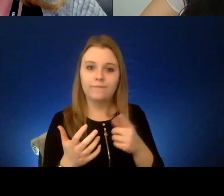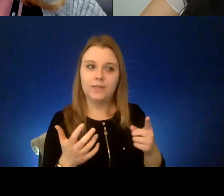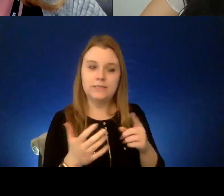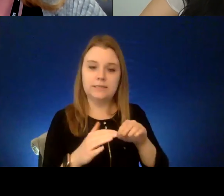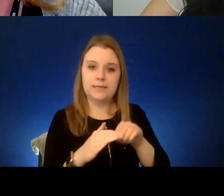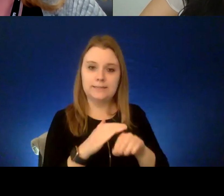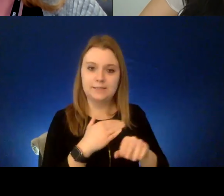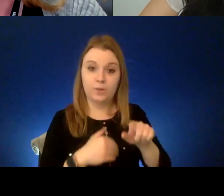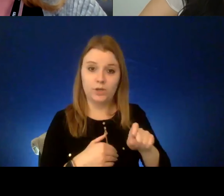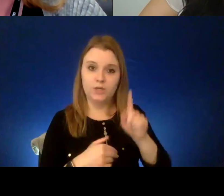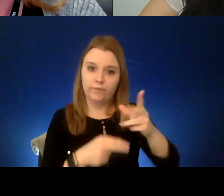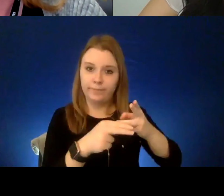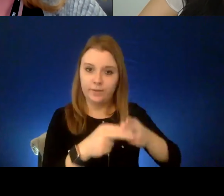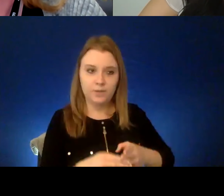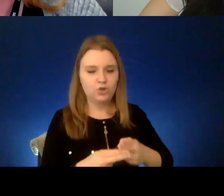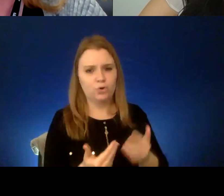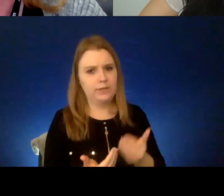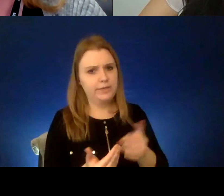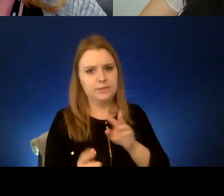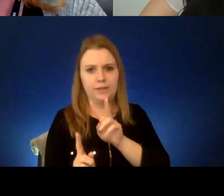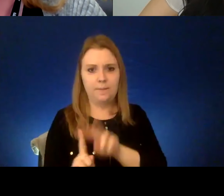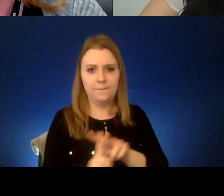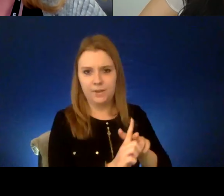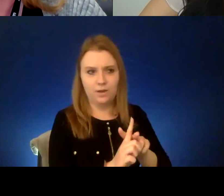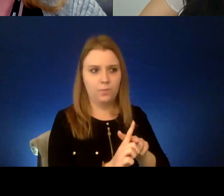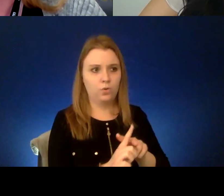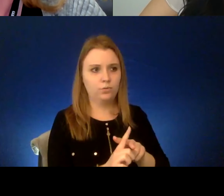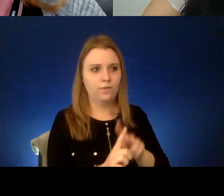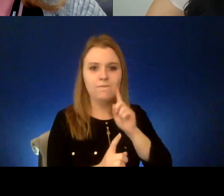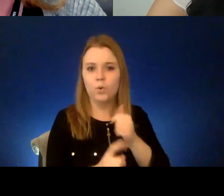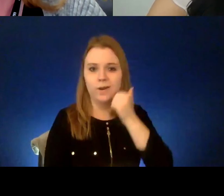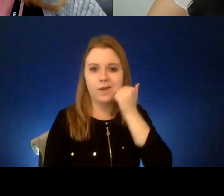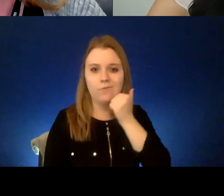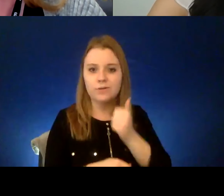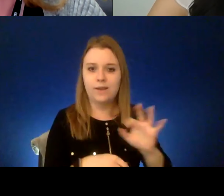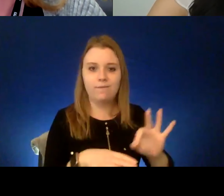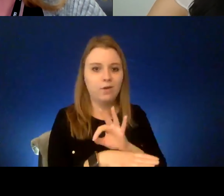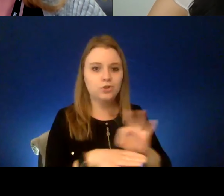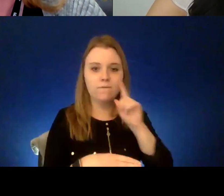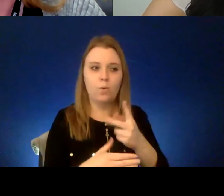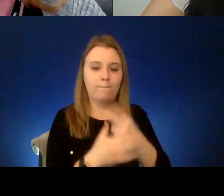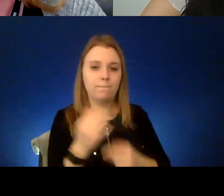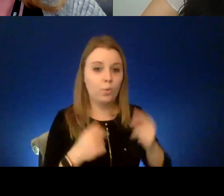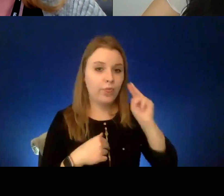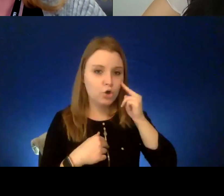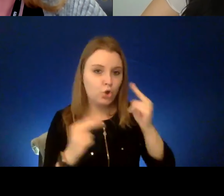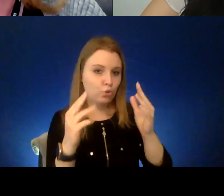that have been mentioned are easily applicable in everyday functioning for both neurodivergent folks and clinically ill folks.